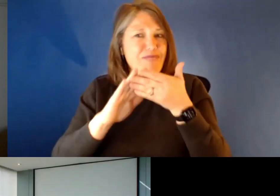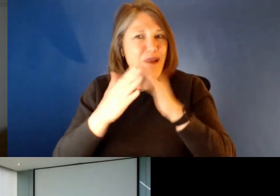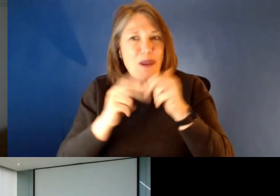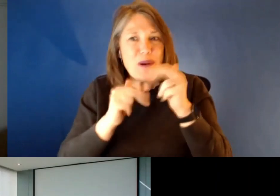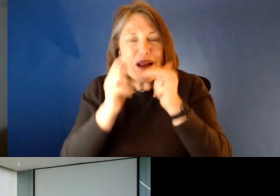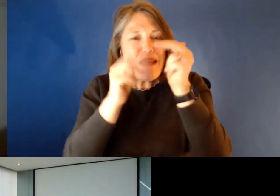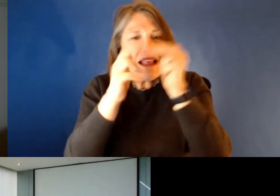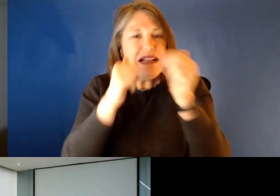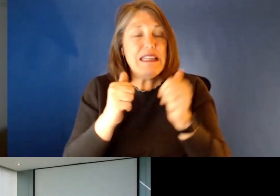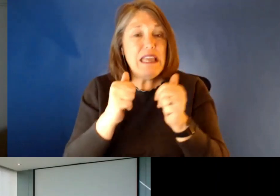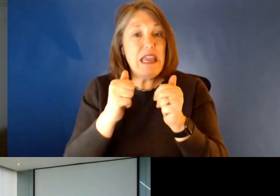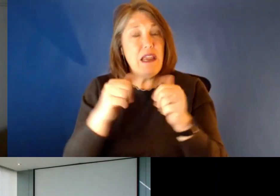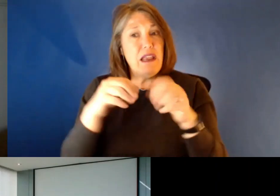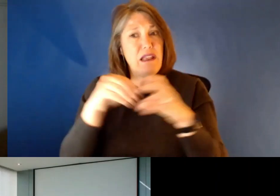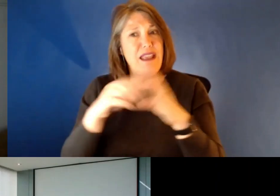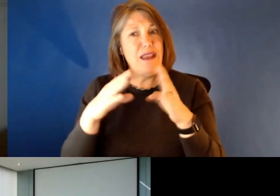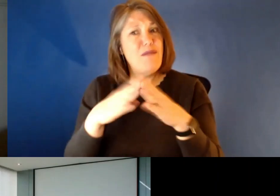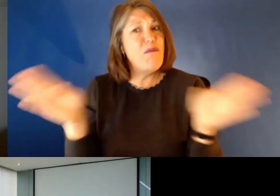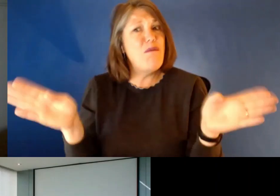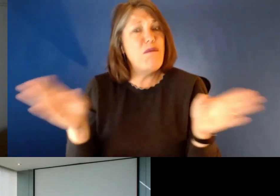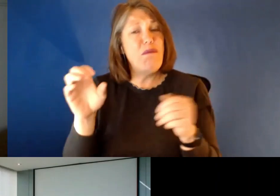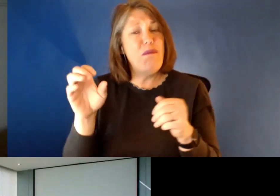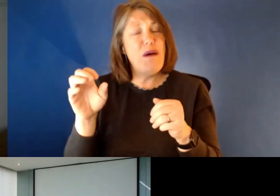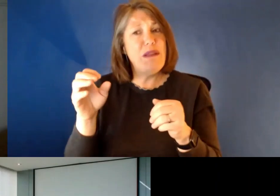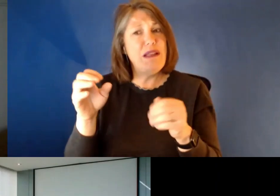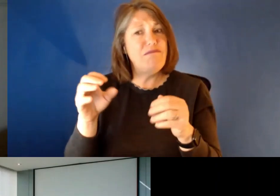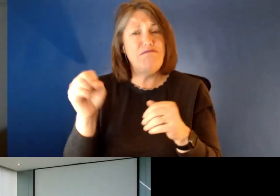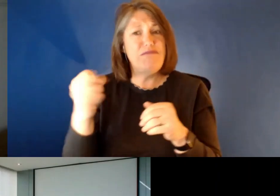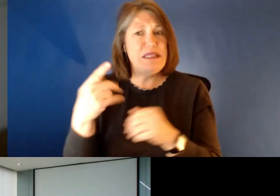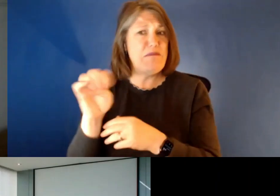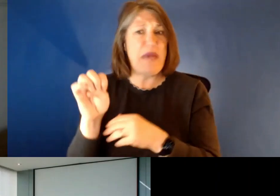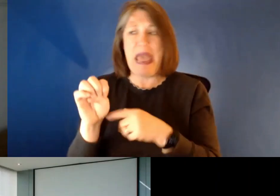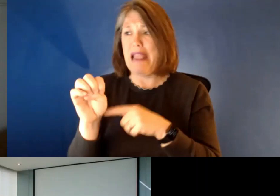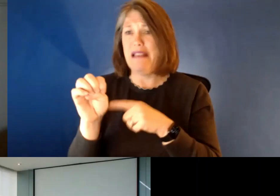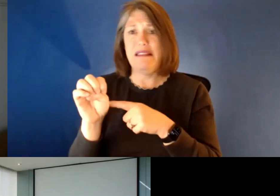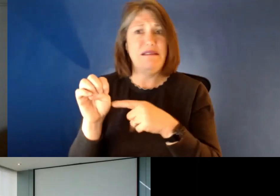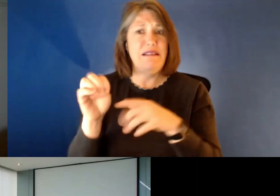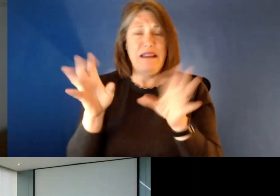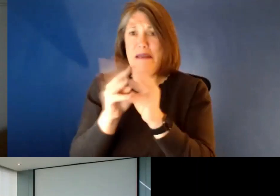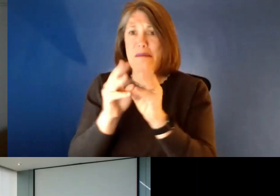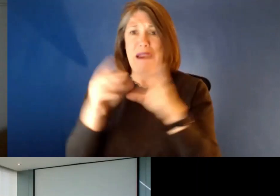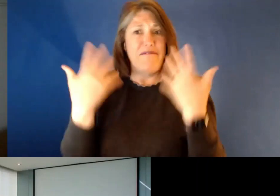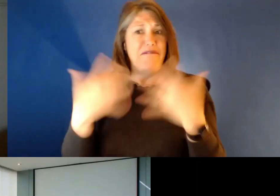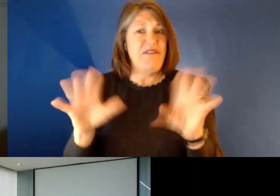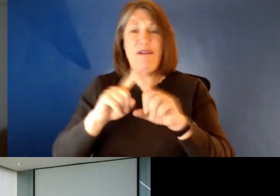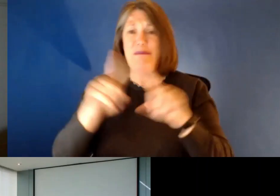in public space while after the meeting. 06:17:03 That provides those of you who choose